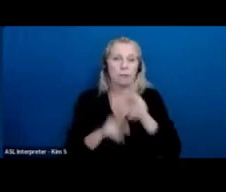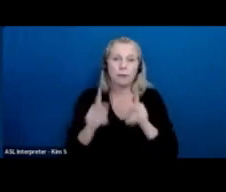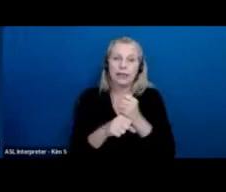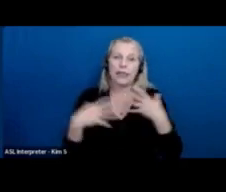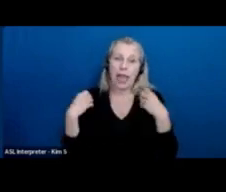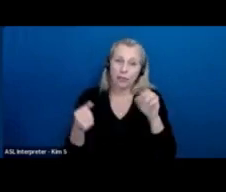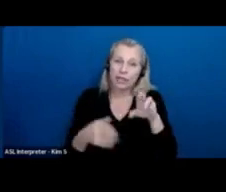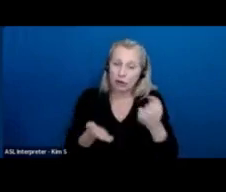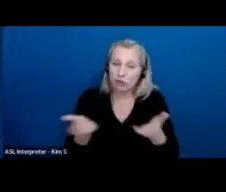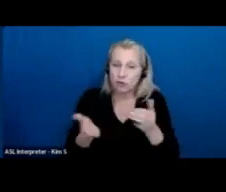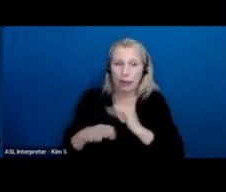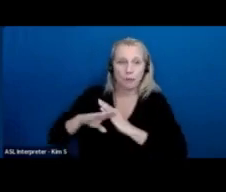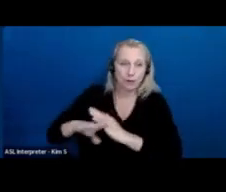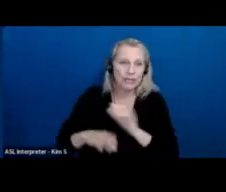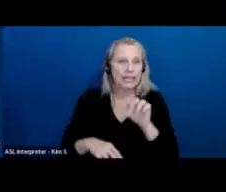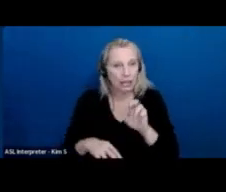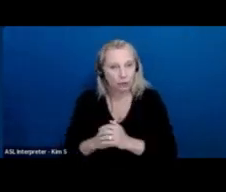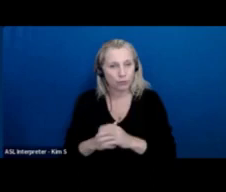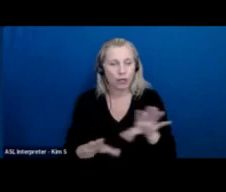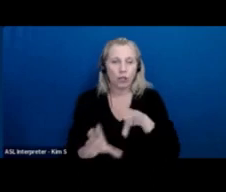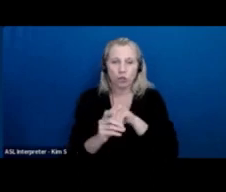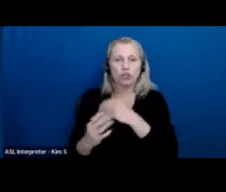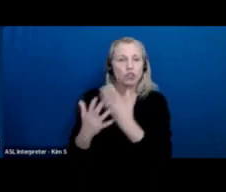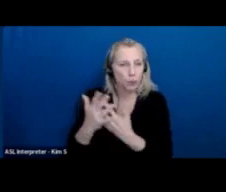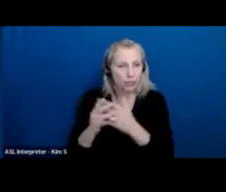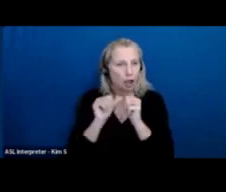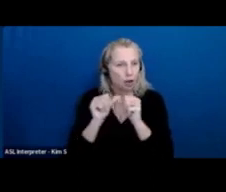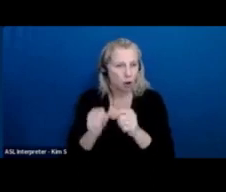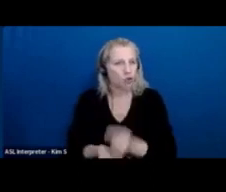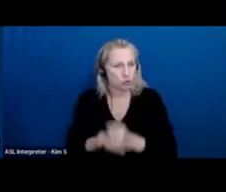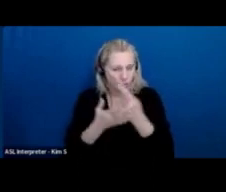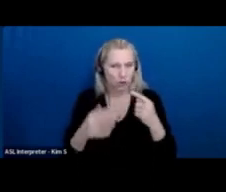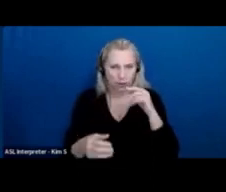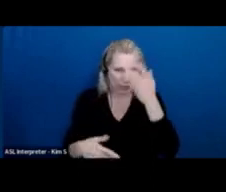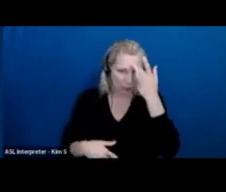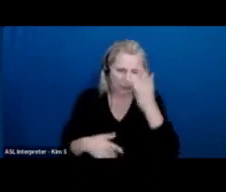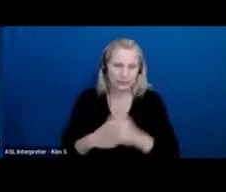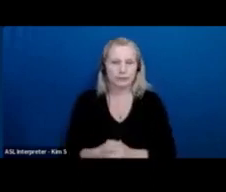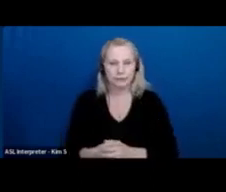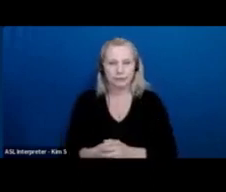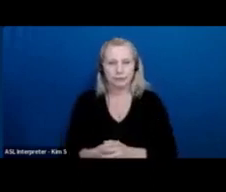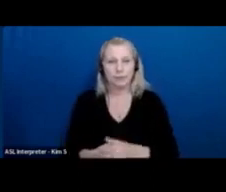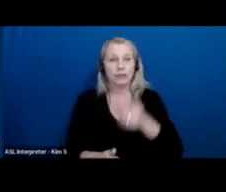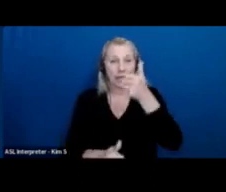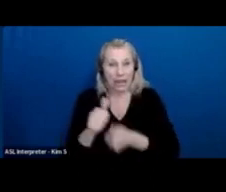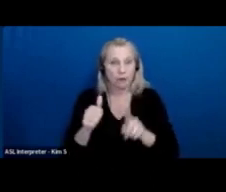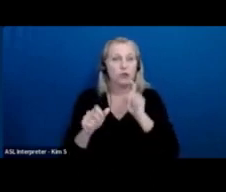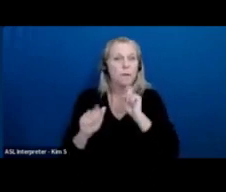like preventive care, including screenings and ongoing treatment for illnesses. Everyone should be able to live in a safe